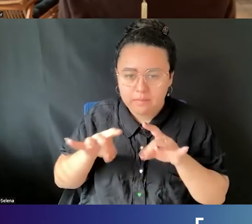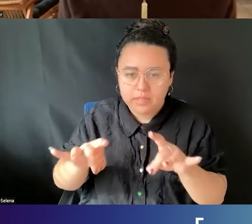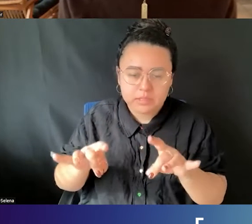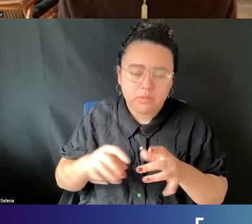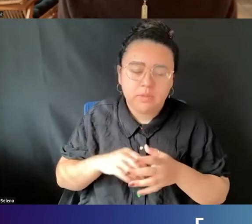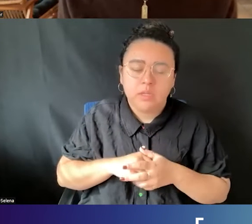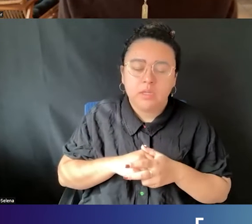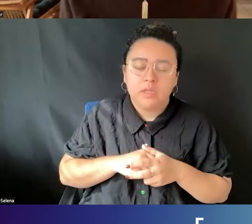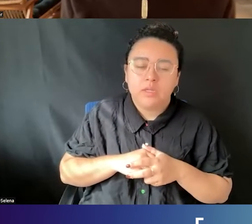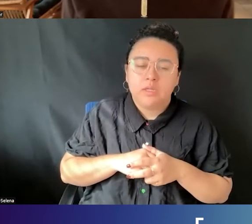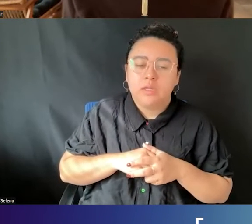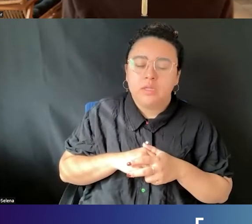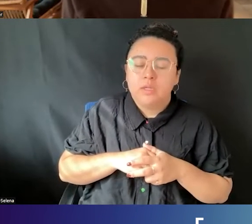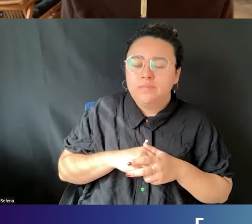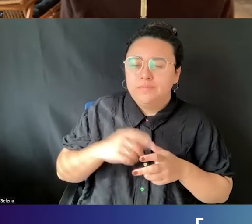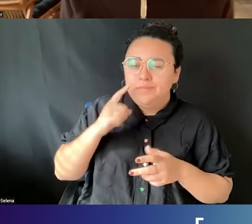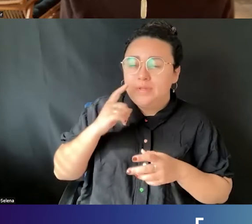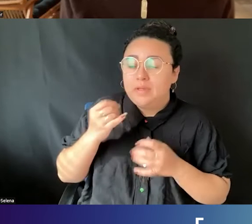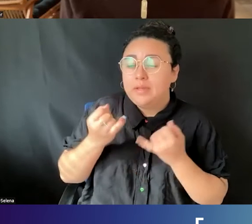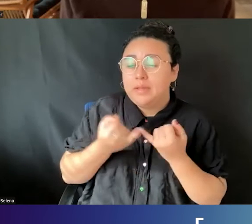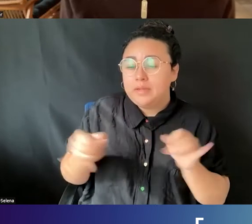as independent filmmakers, particularly independent filmmakers, you know,